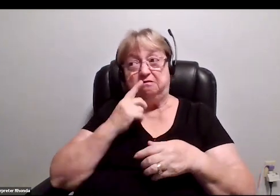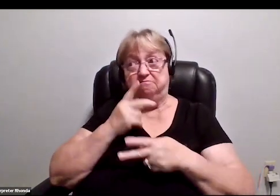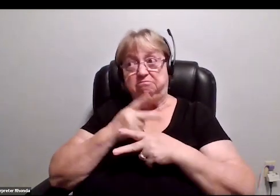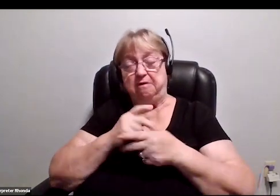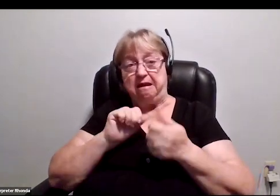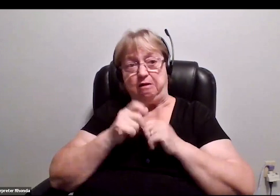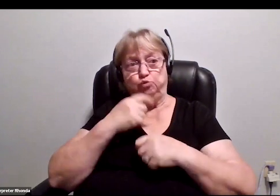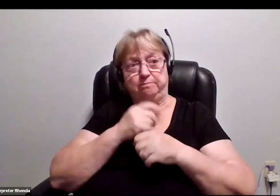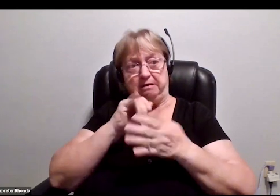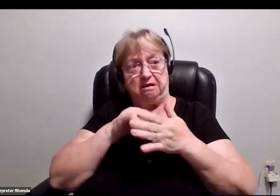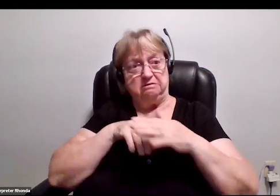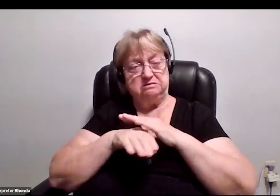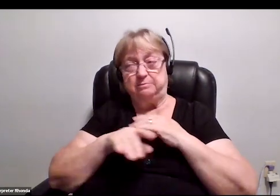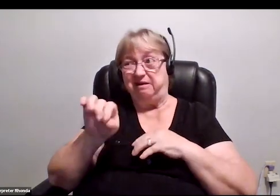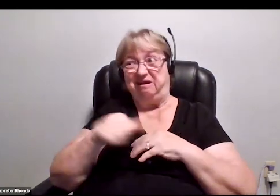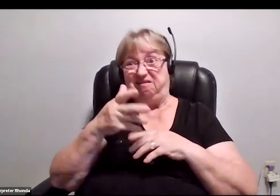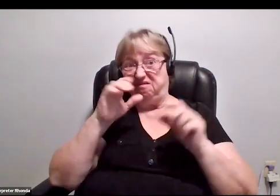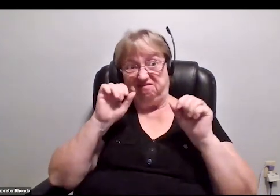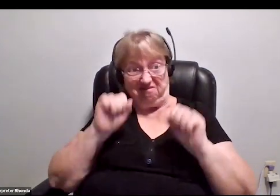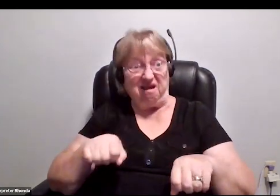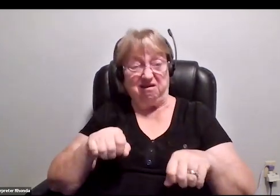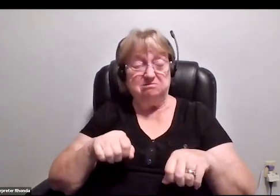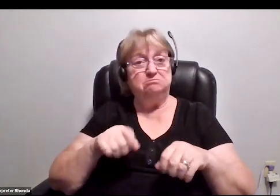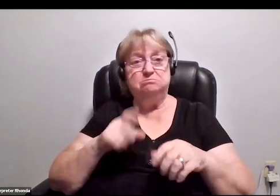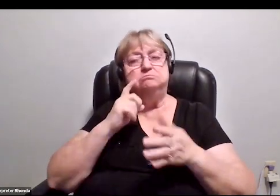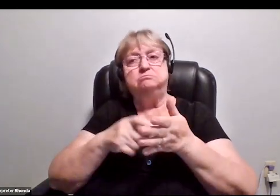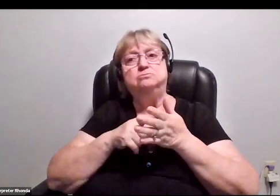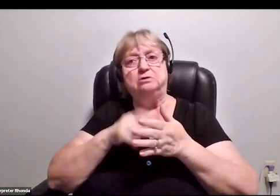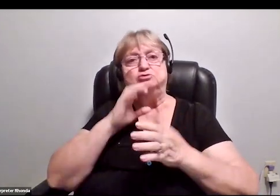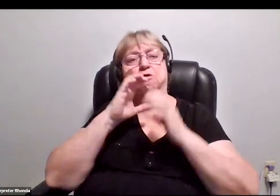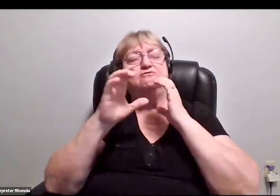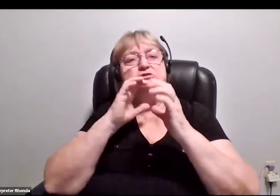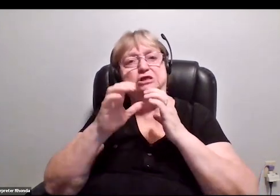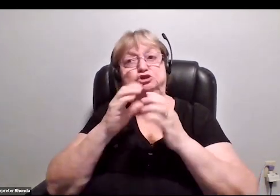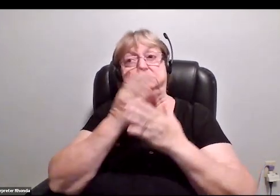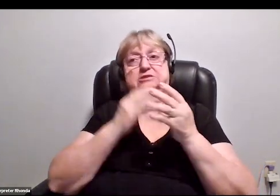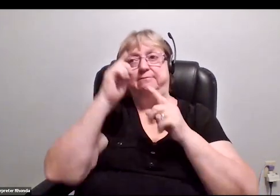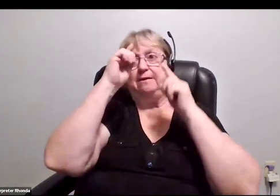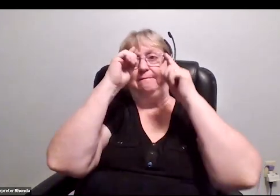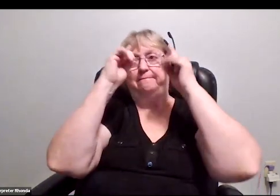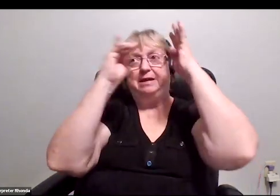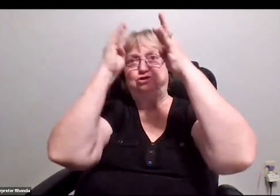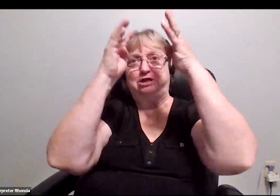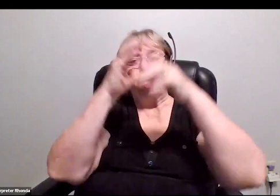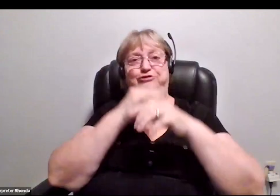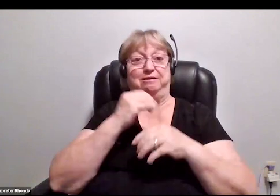I really think anything can be done. It just requires a conversation and some imagination and creativity.